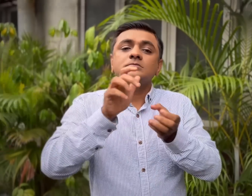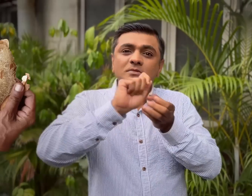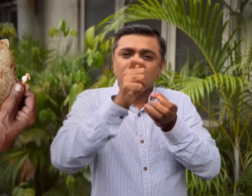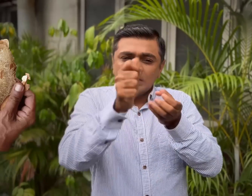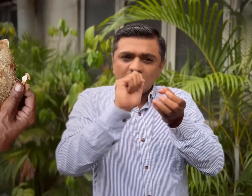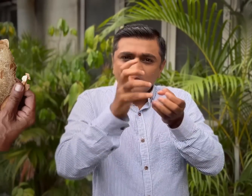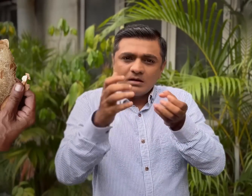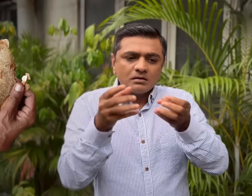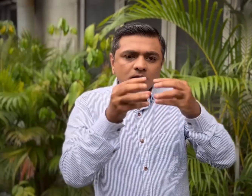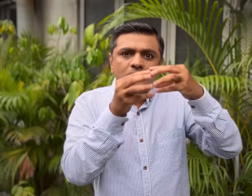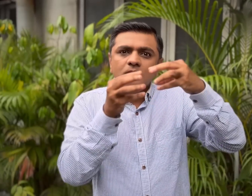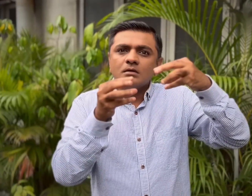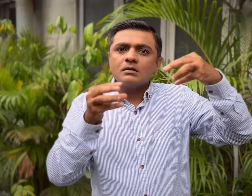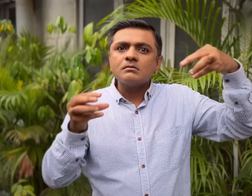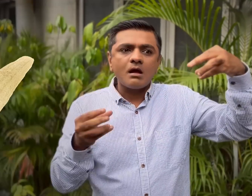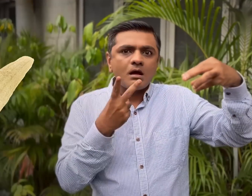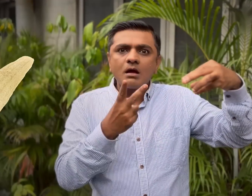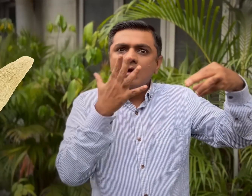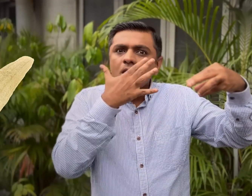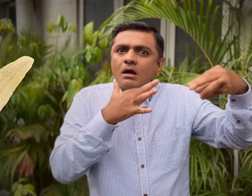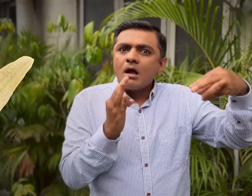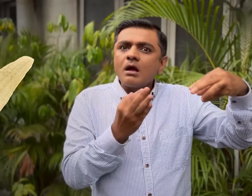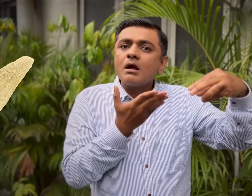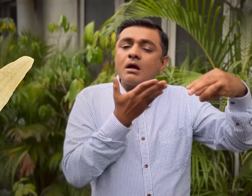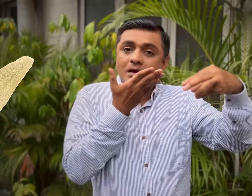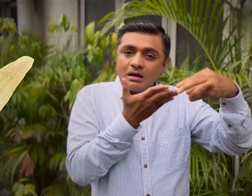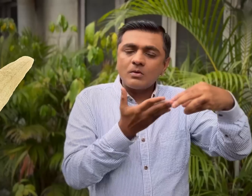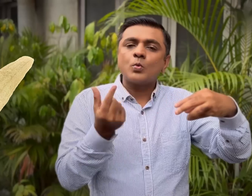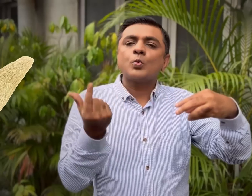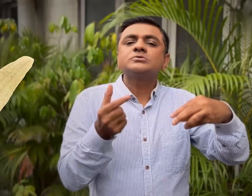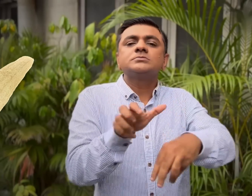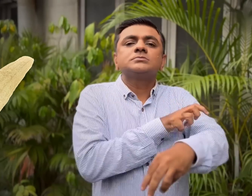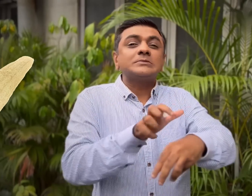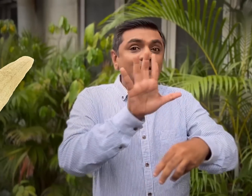After that peel the outer skin and here's your natural loofah.